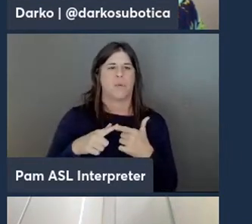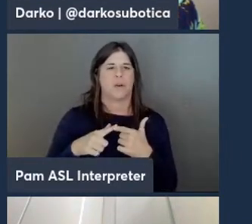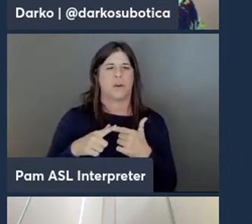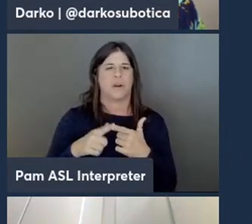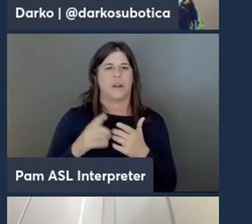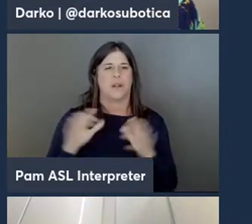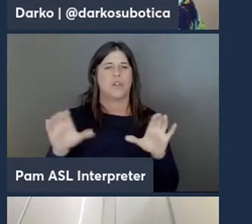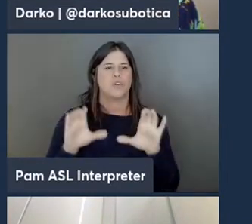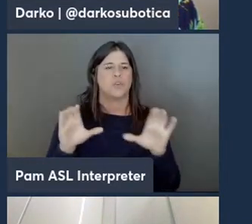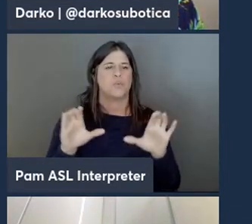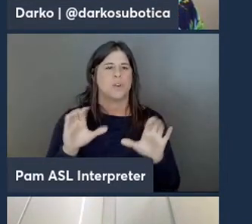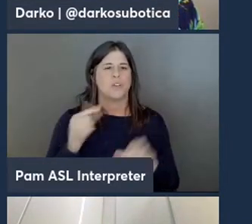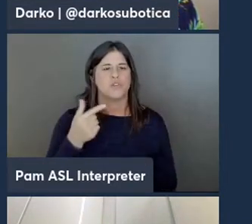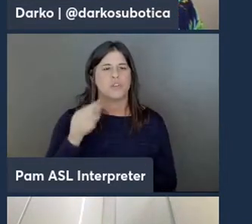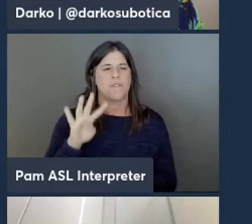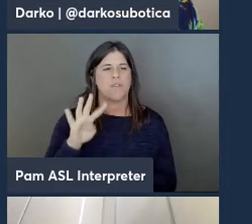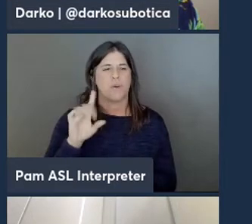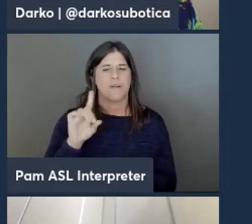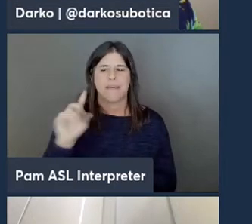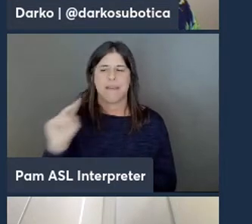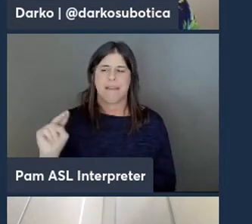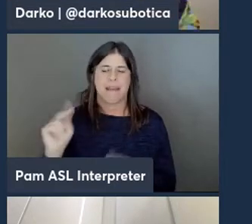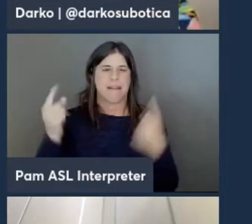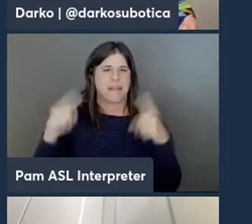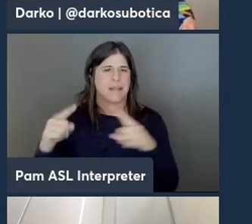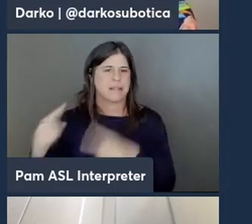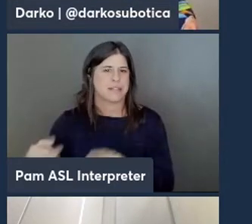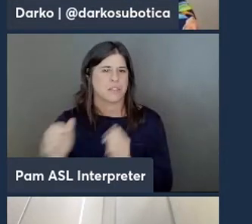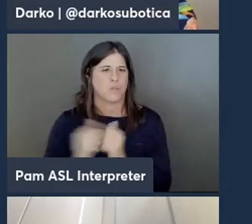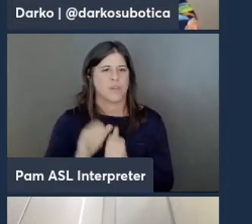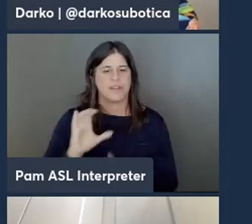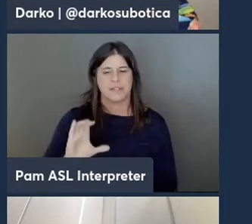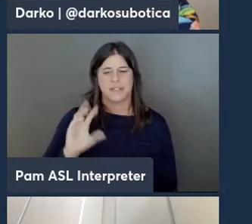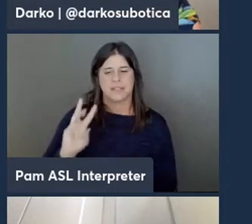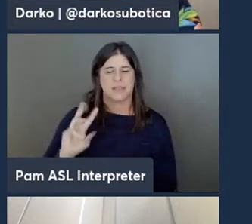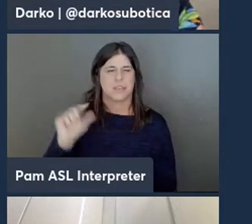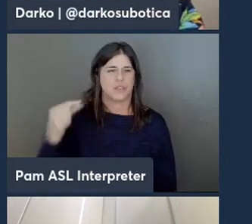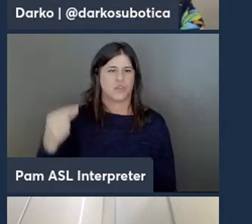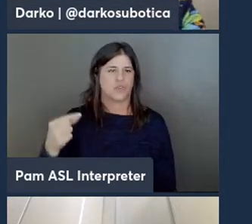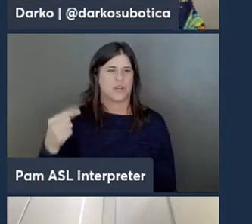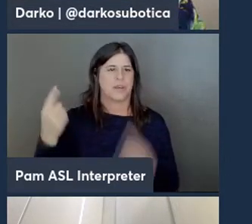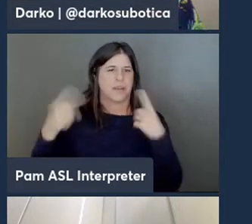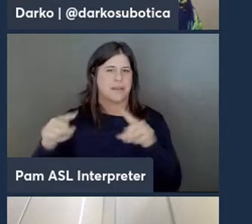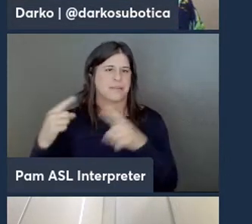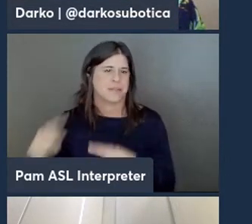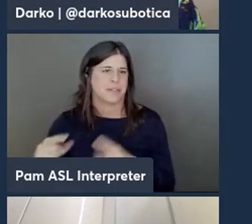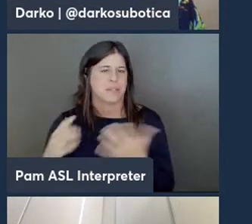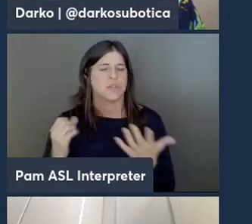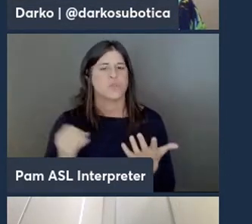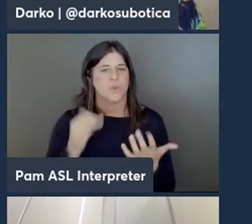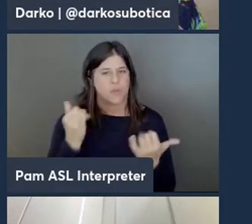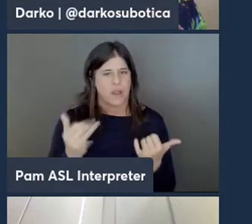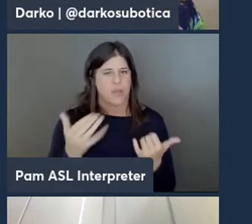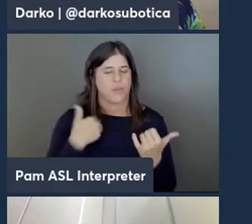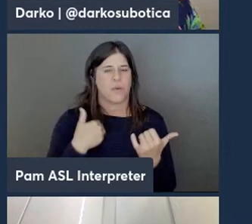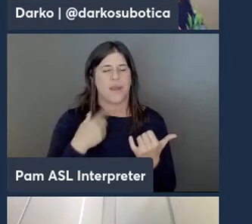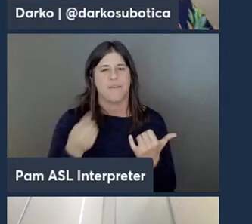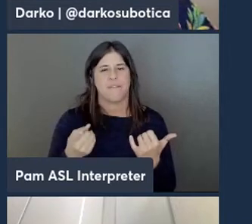the G4 DN instances with C6G instances. So now you have twice a number of instances